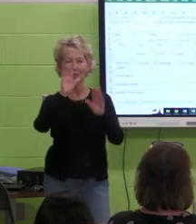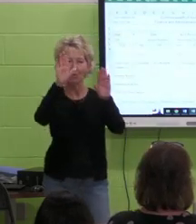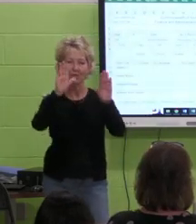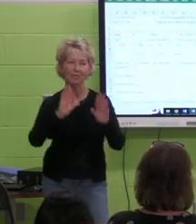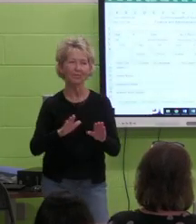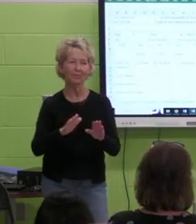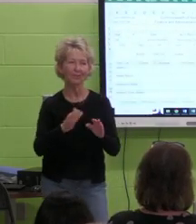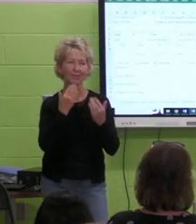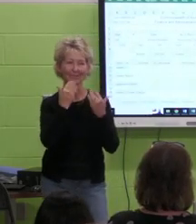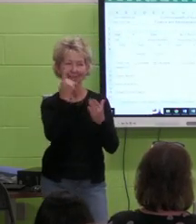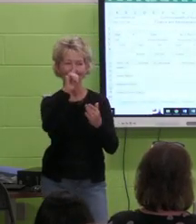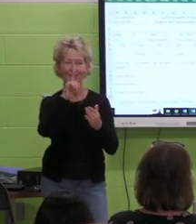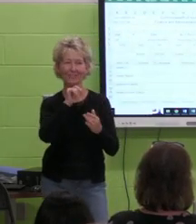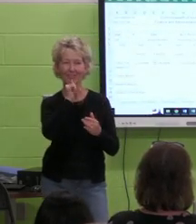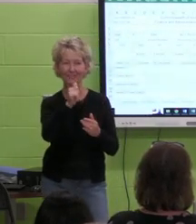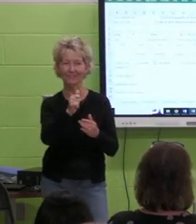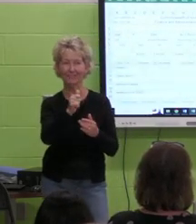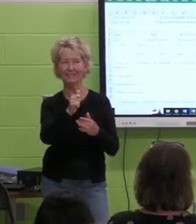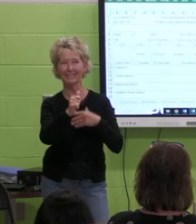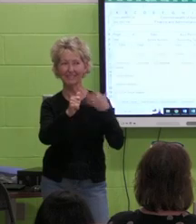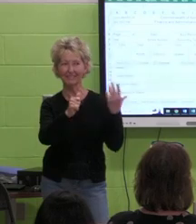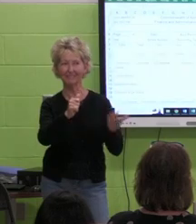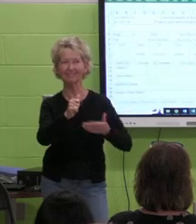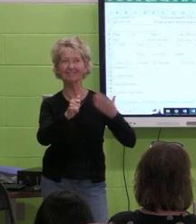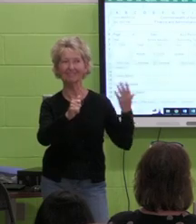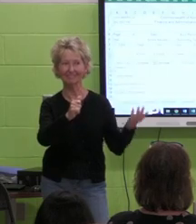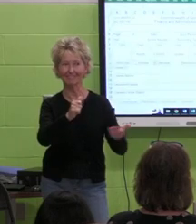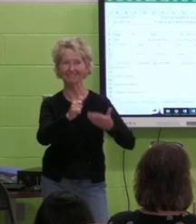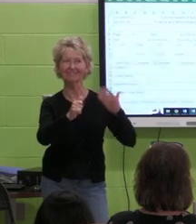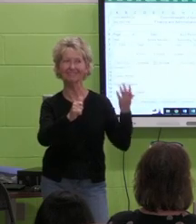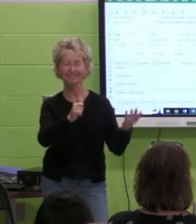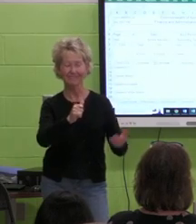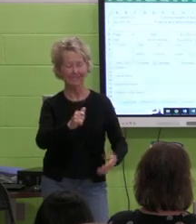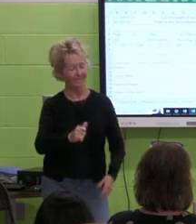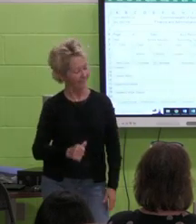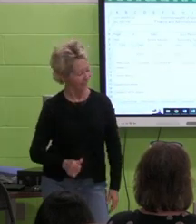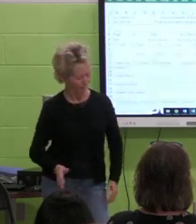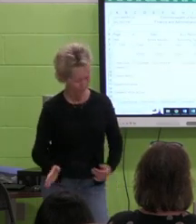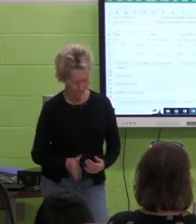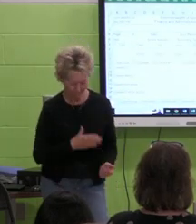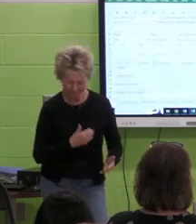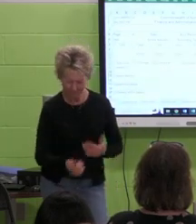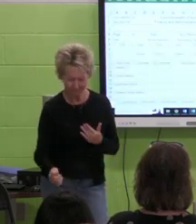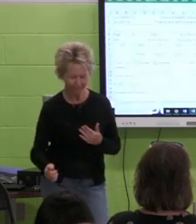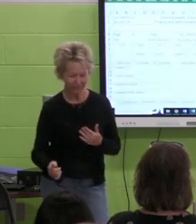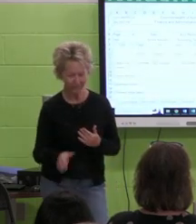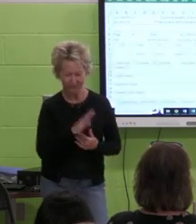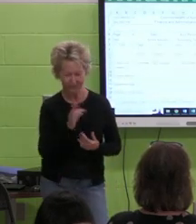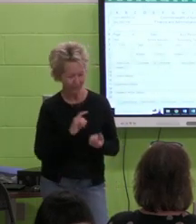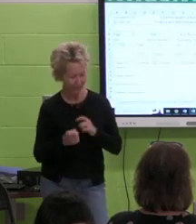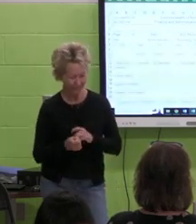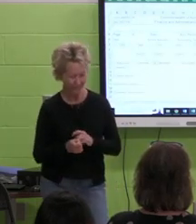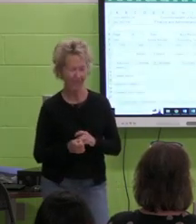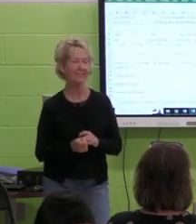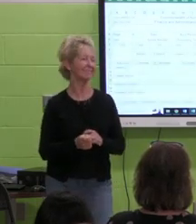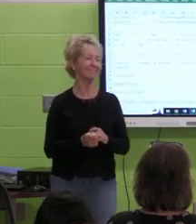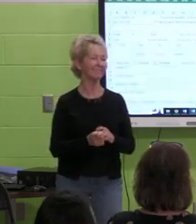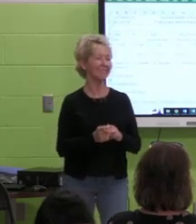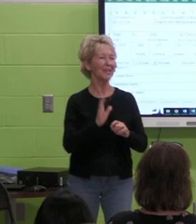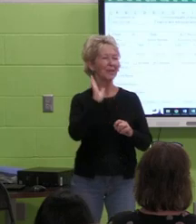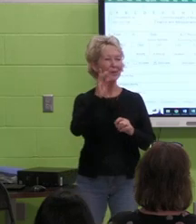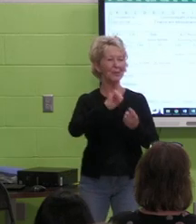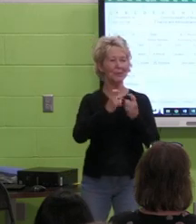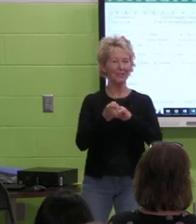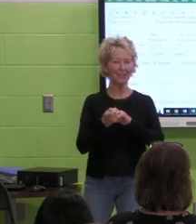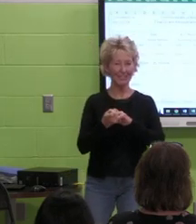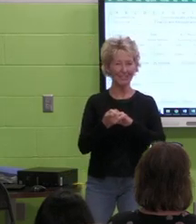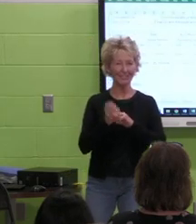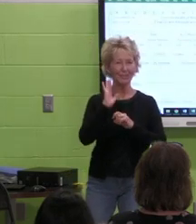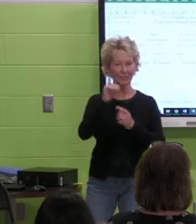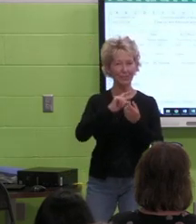not being you know oh you know whatever it's not ever going to change it's going to change okay